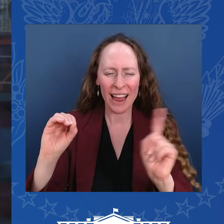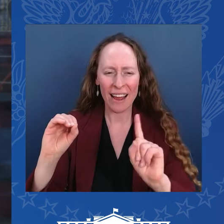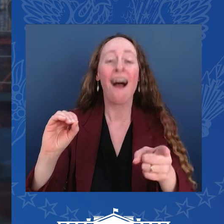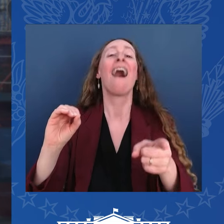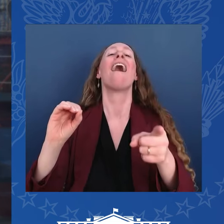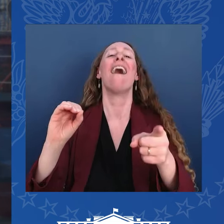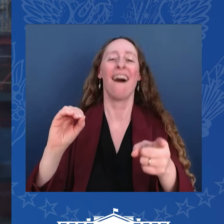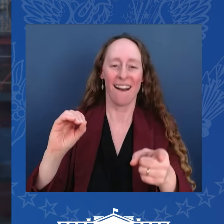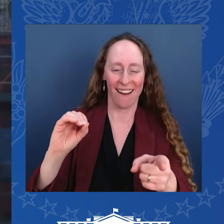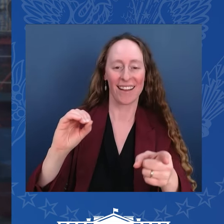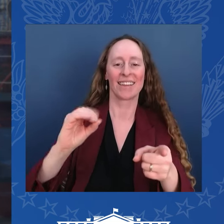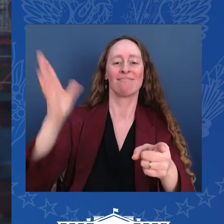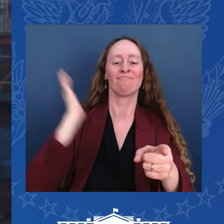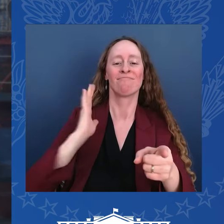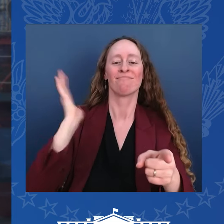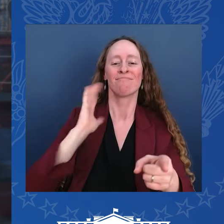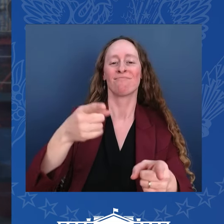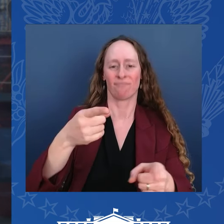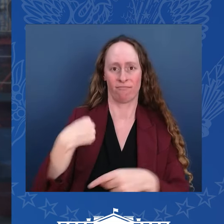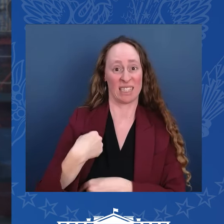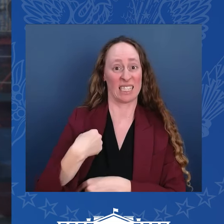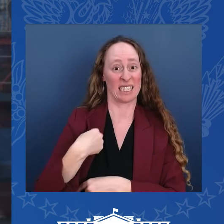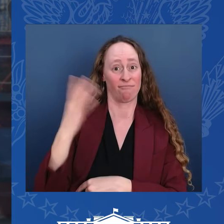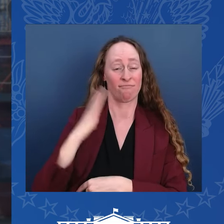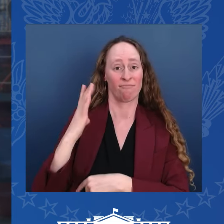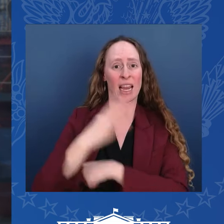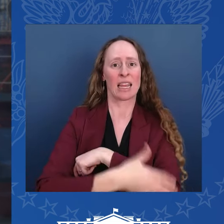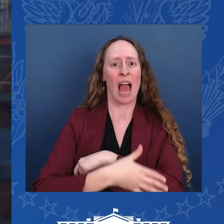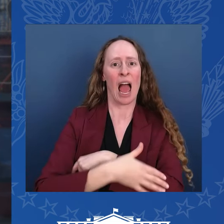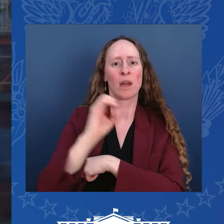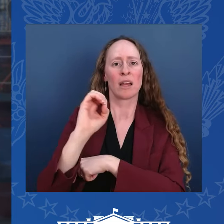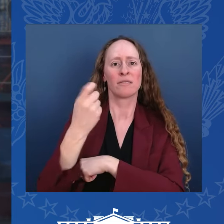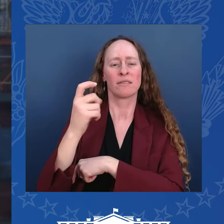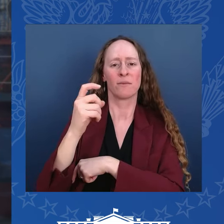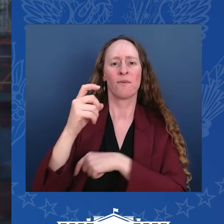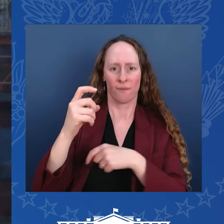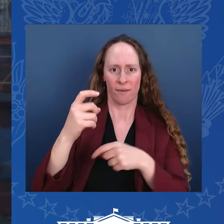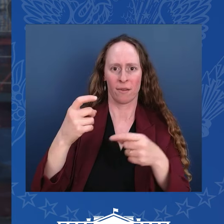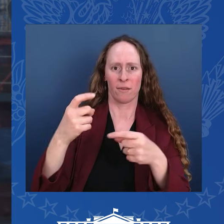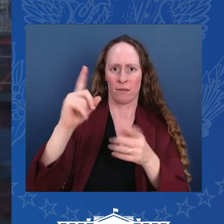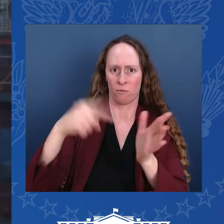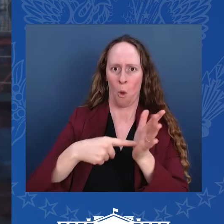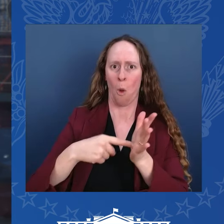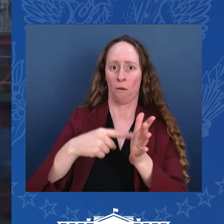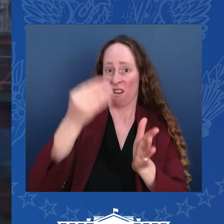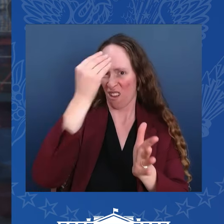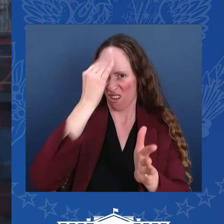I think it's the hardest job in America. People think, you know what you have. You don't have nearly what they think you have.